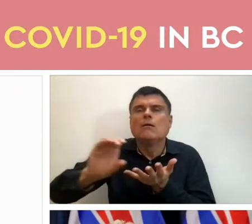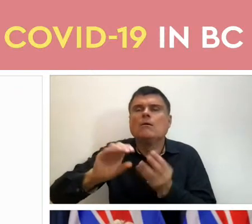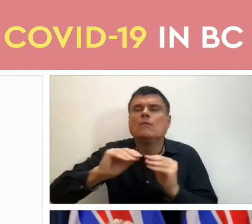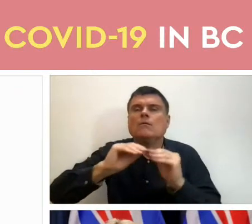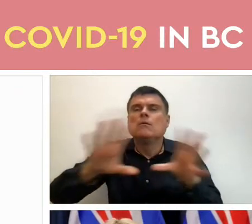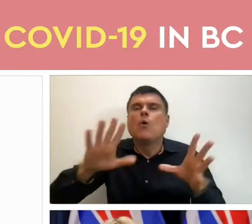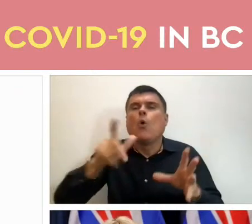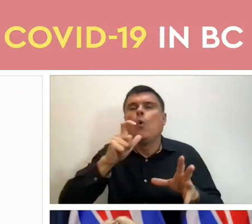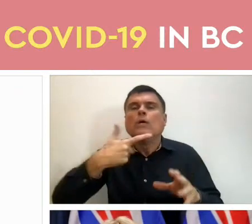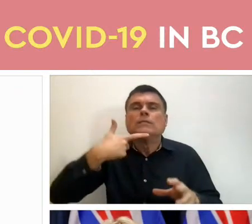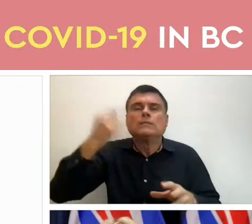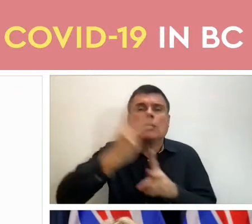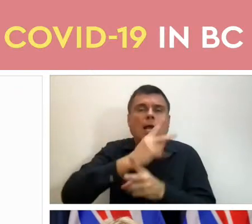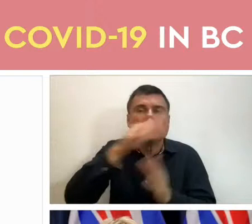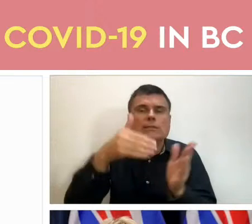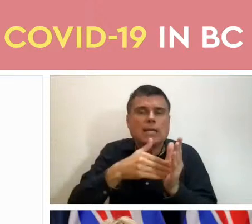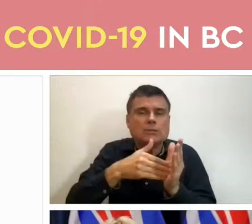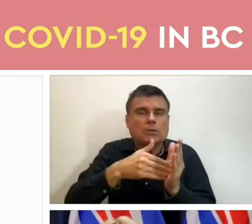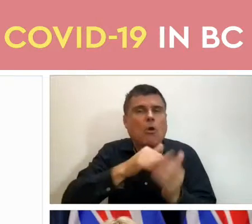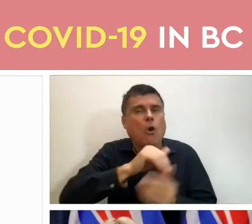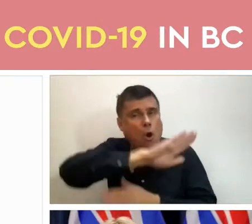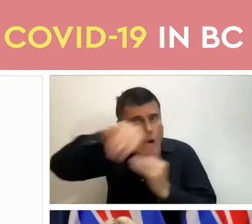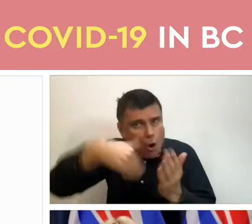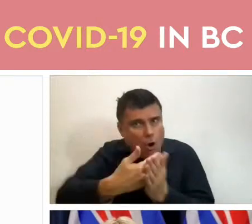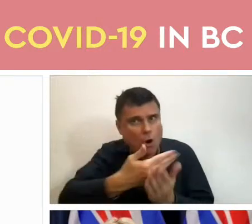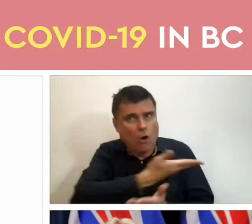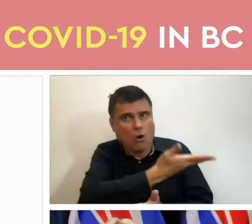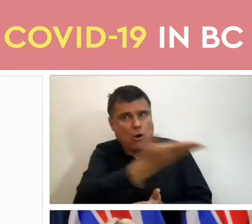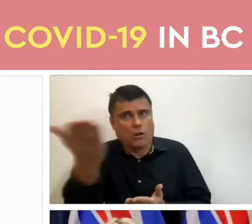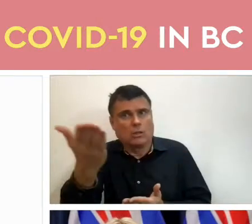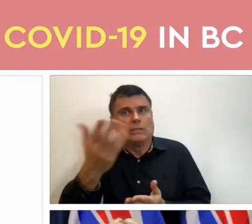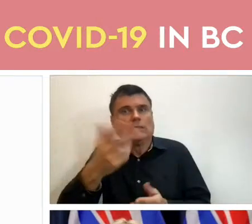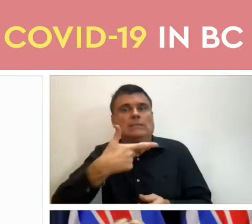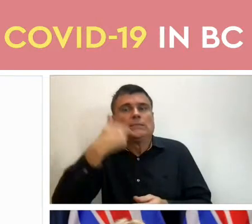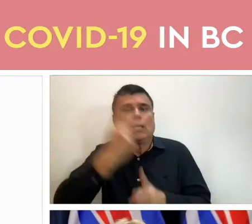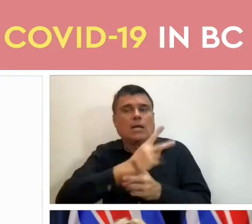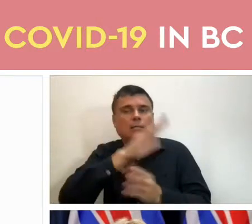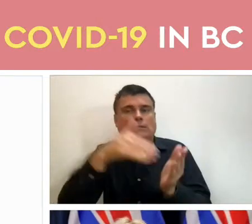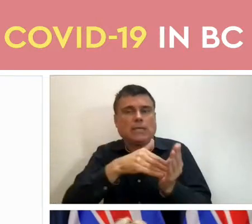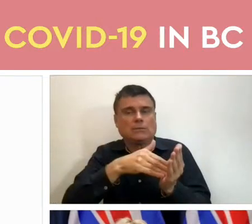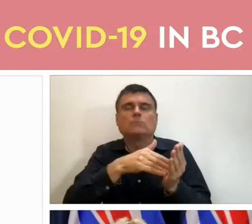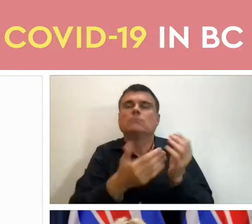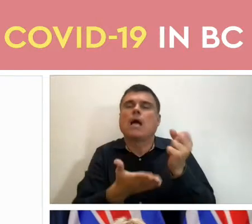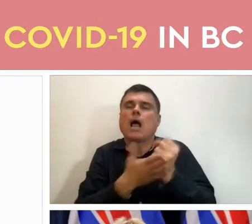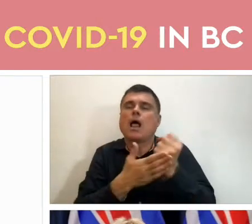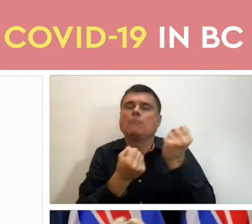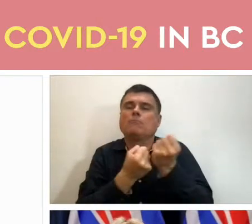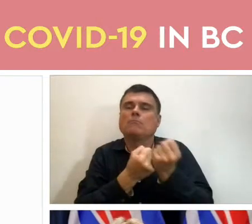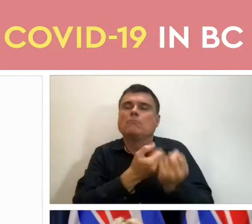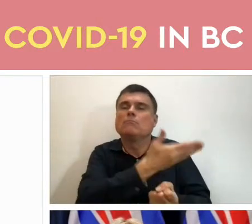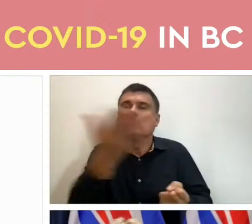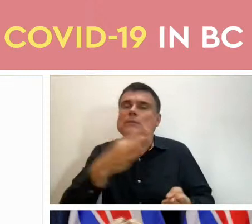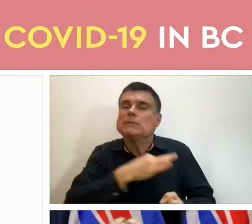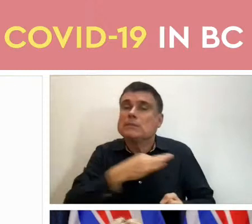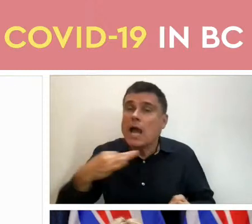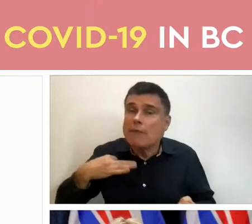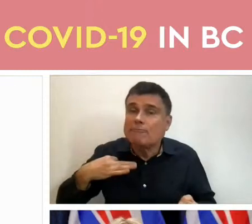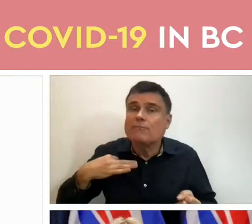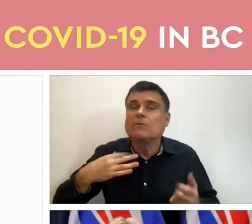to assist in use of staff and testing of visitors along with the ongoing screening that is